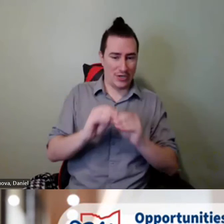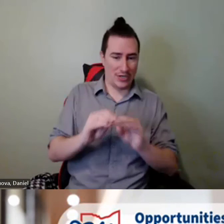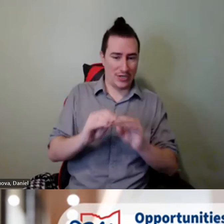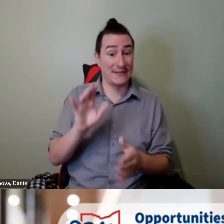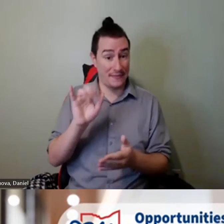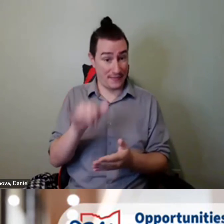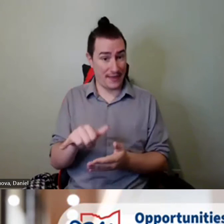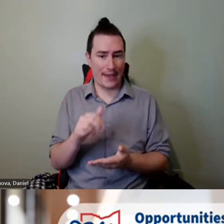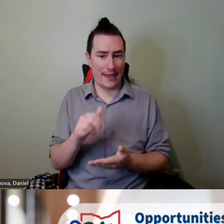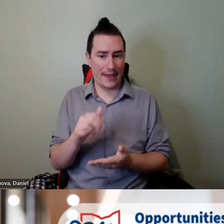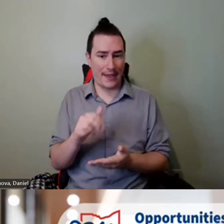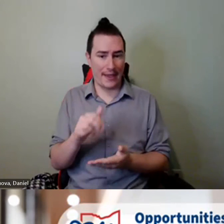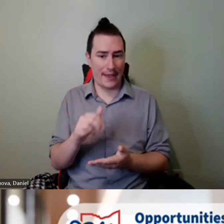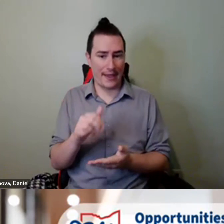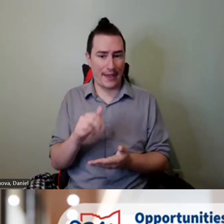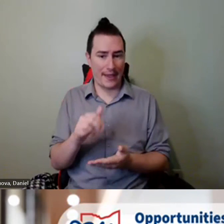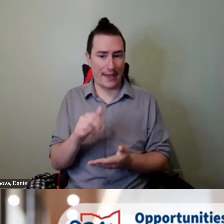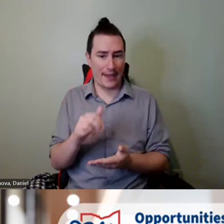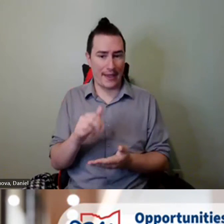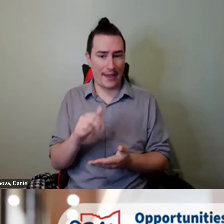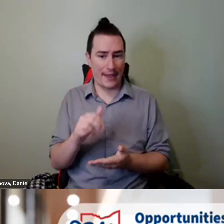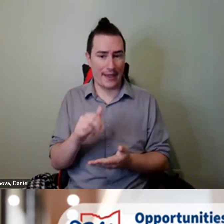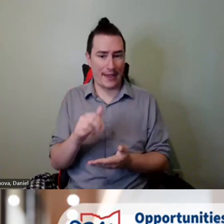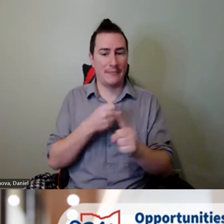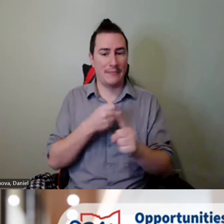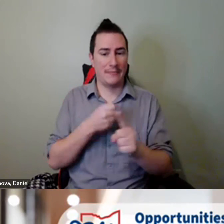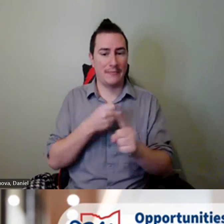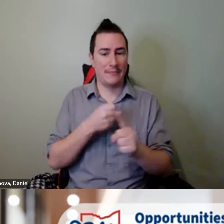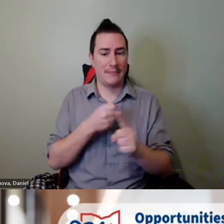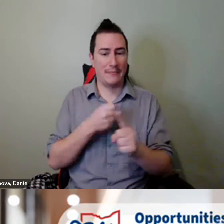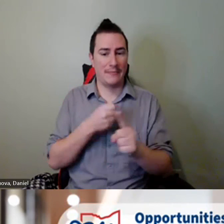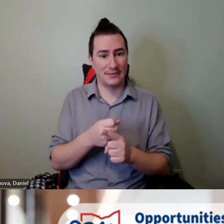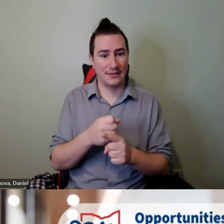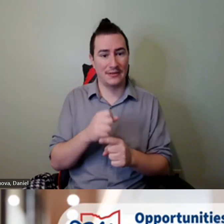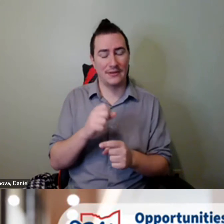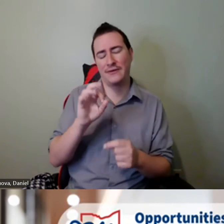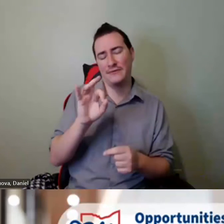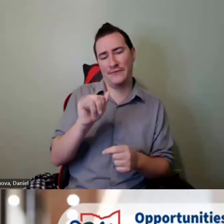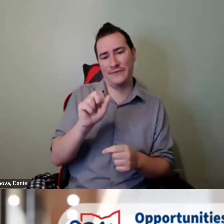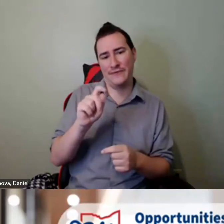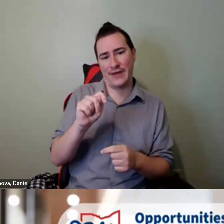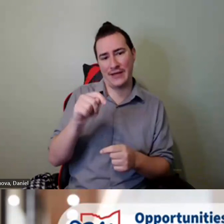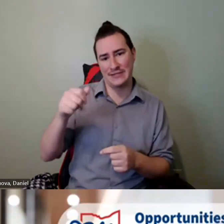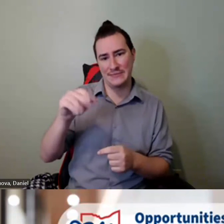what's being referred to here as fast pacing the acceptance for accommodations. Julia: Thank you, Julie.